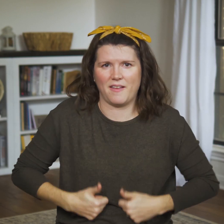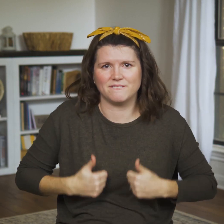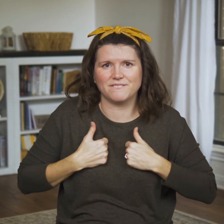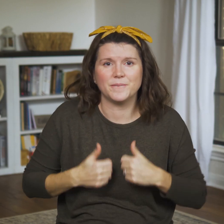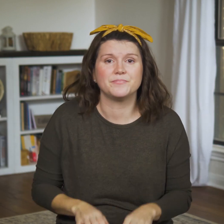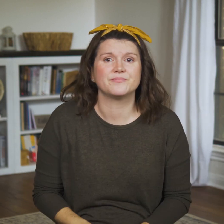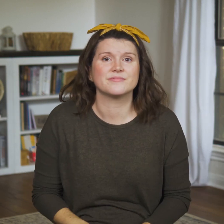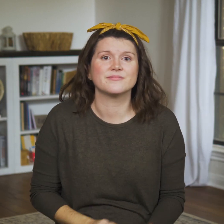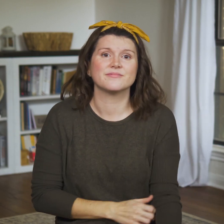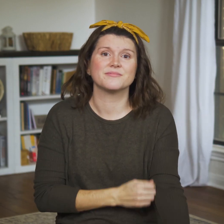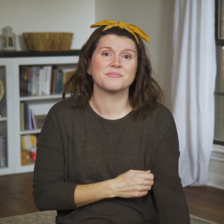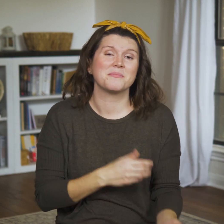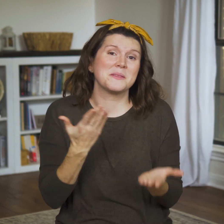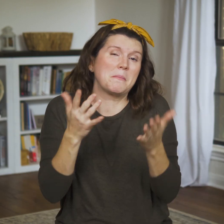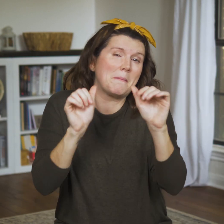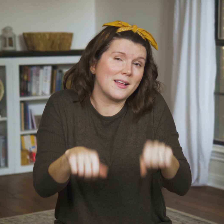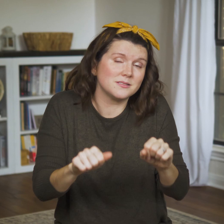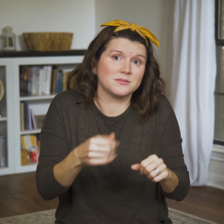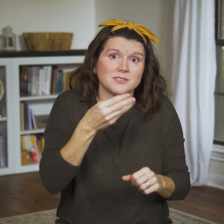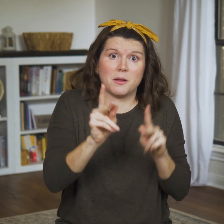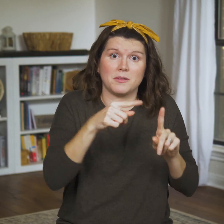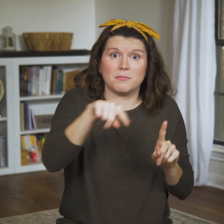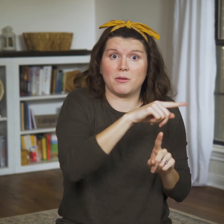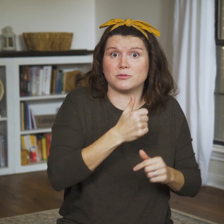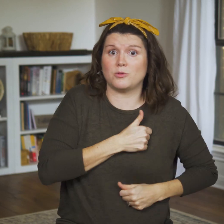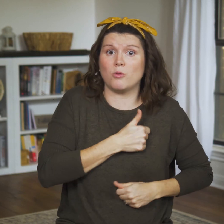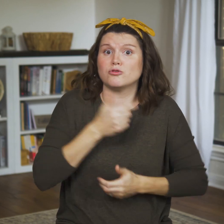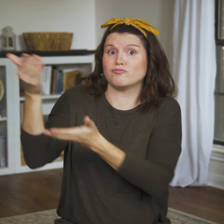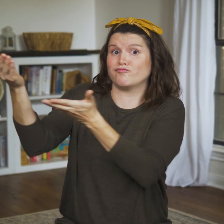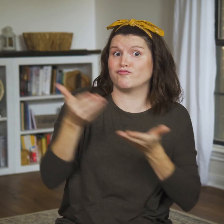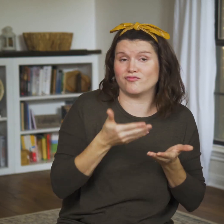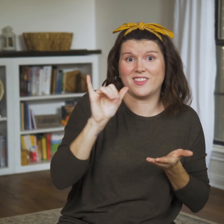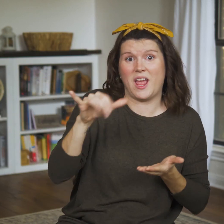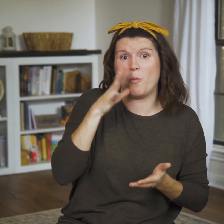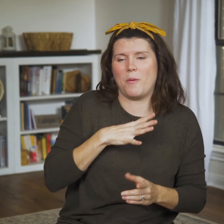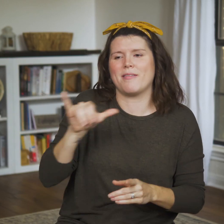and the loss of 24,000 lives.